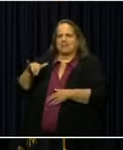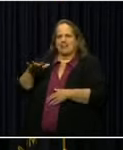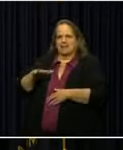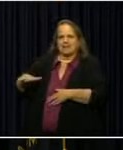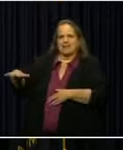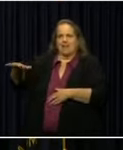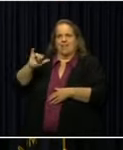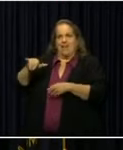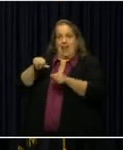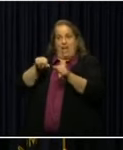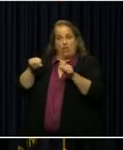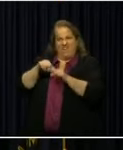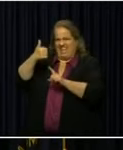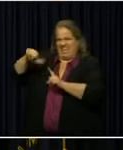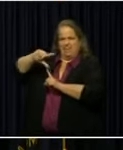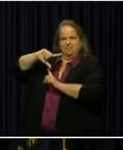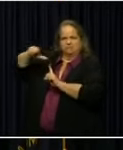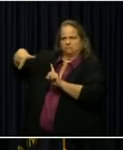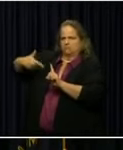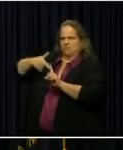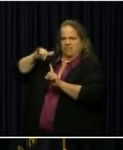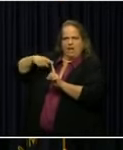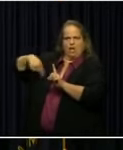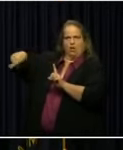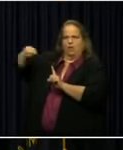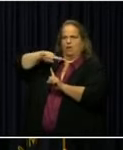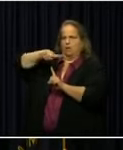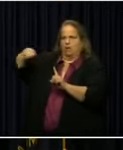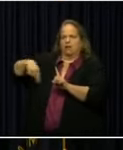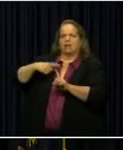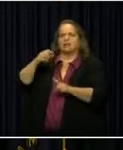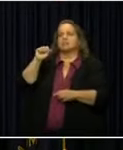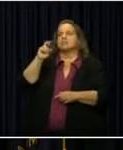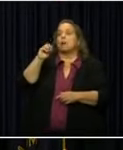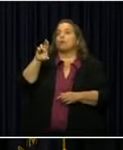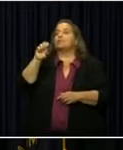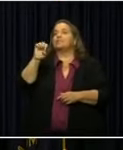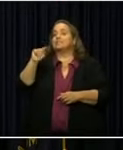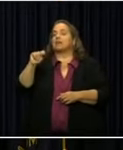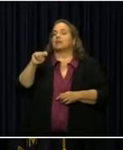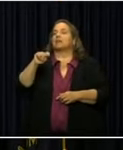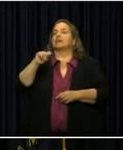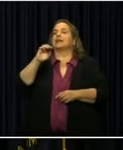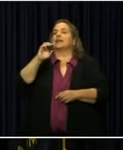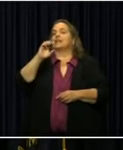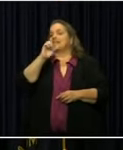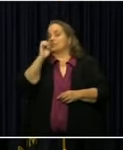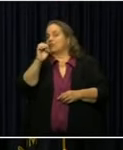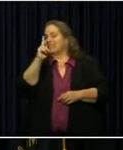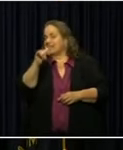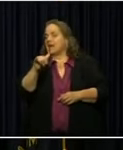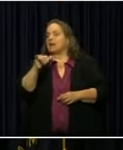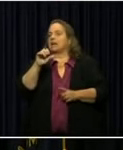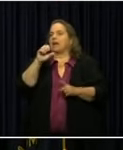MARCH, 4,656,897 MEALS SERVED TO